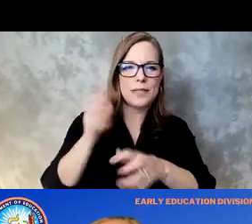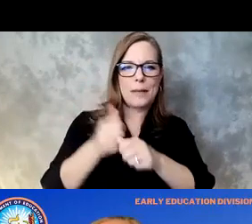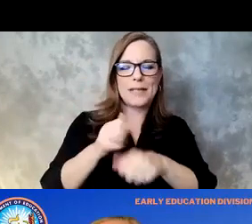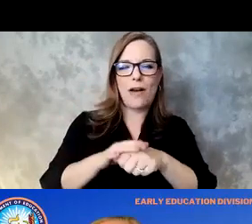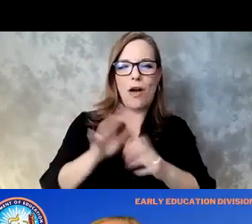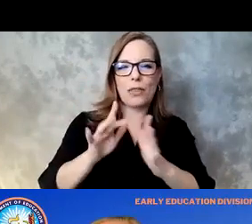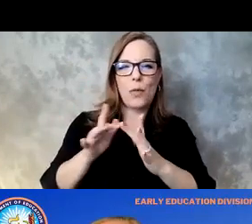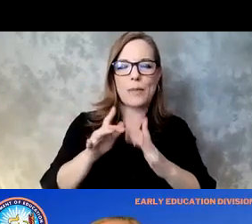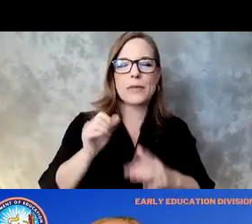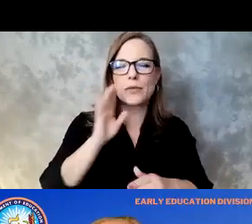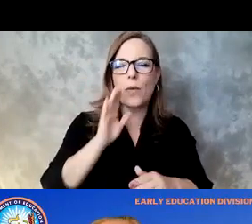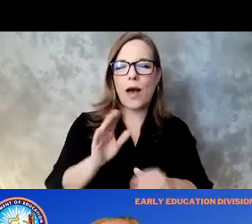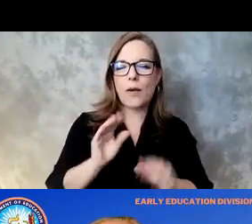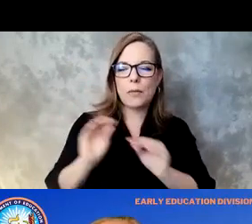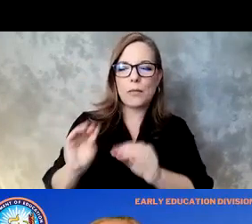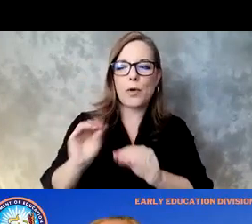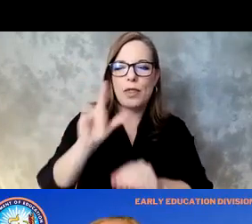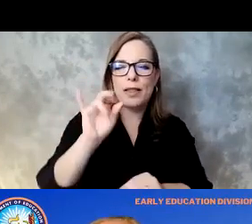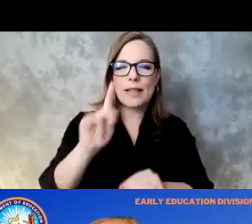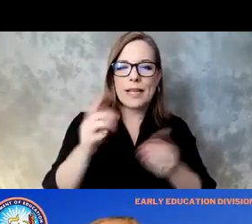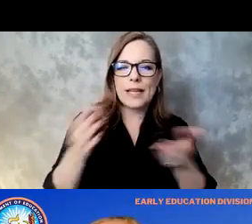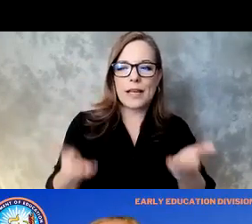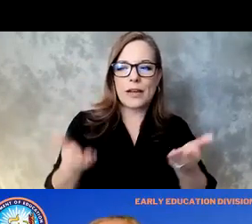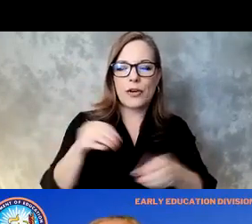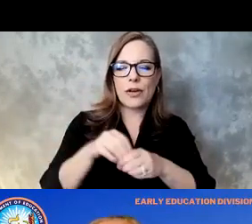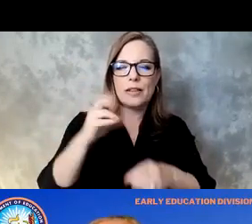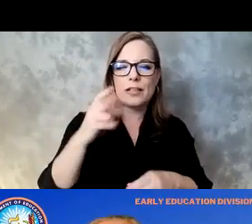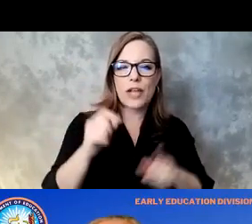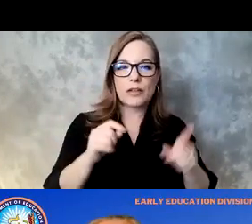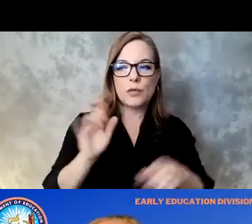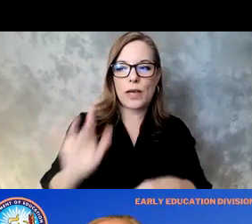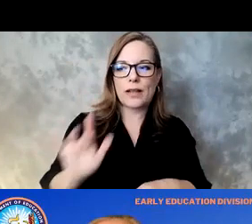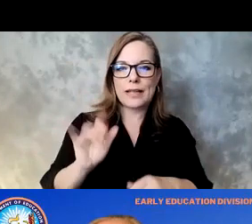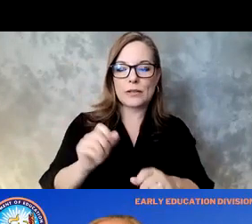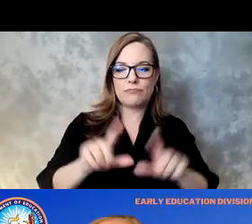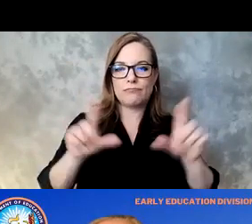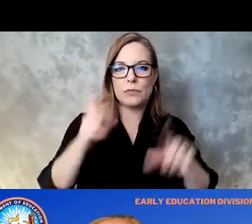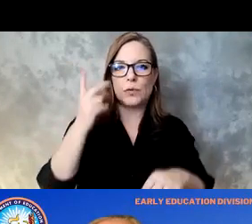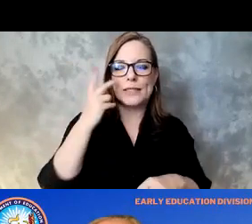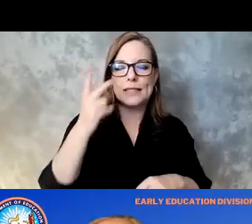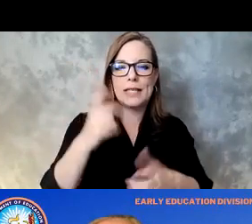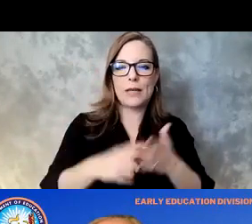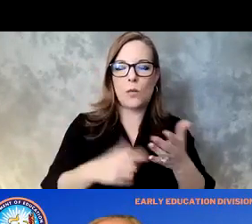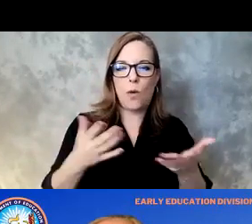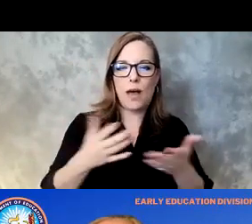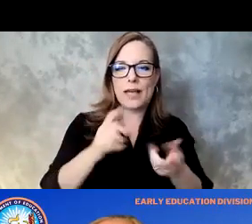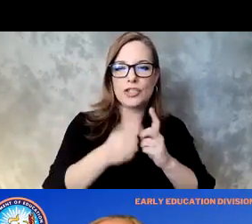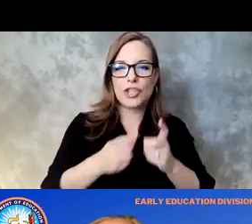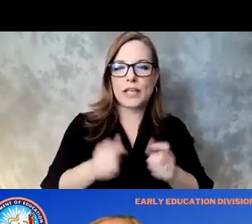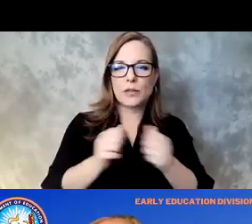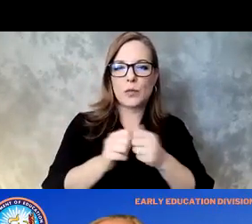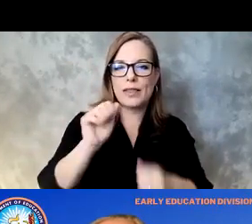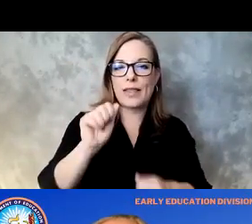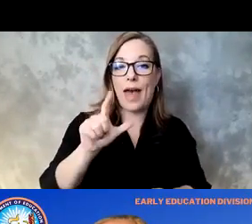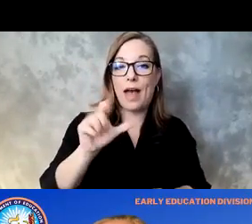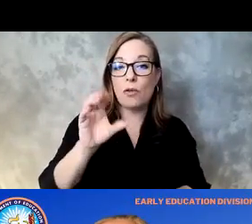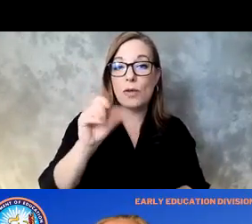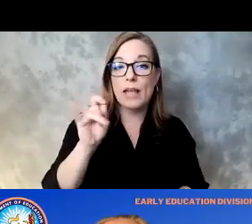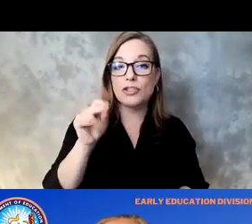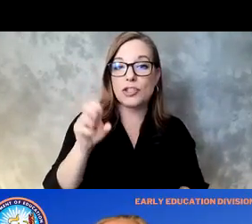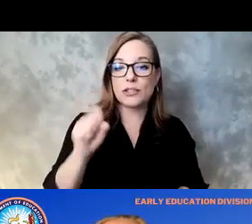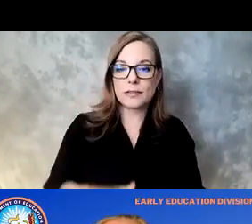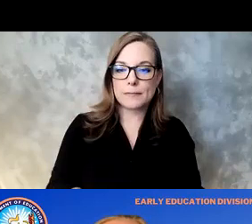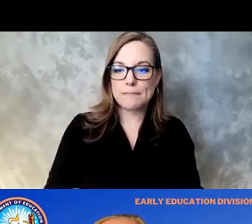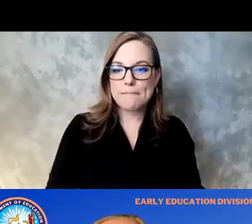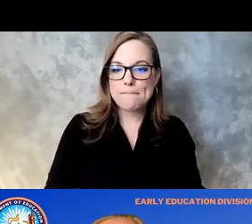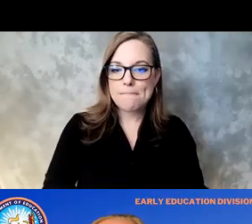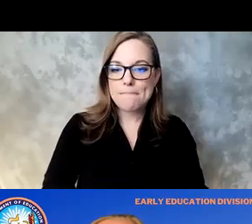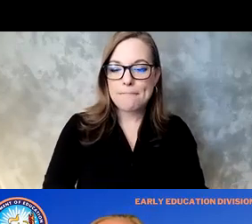you can check to see if if you know how those allocations have changed. I also know we got